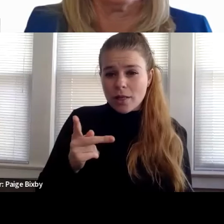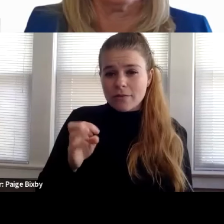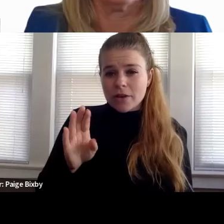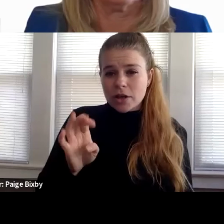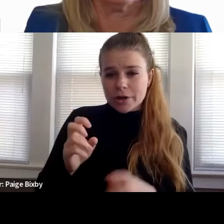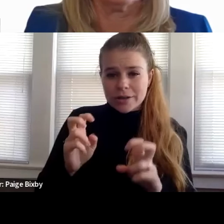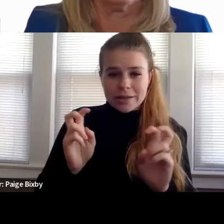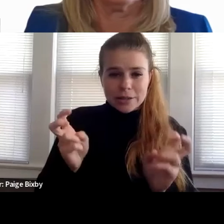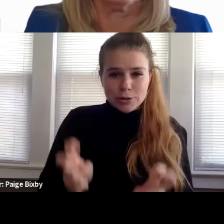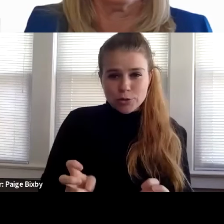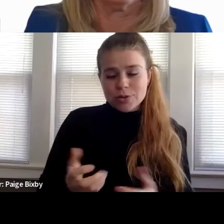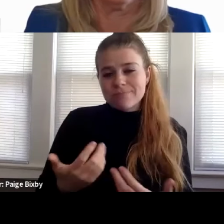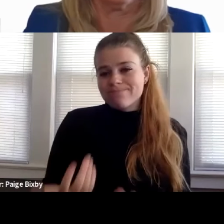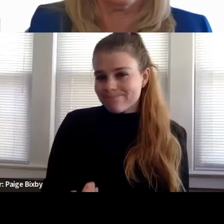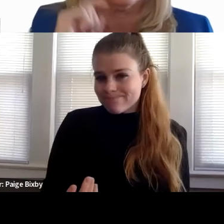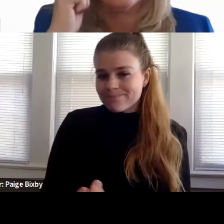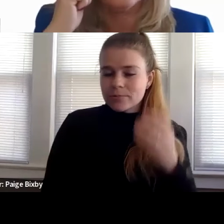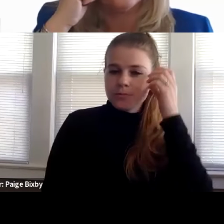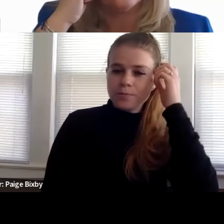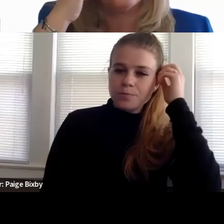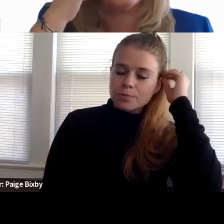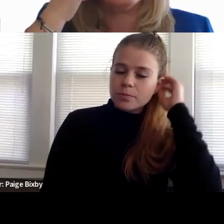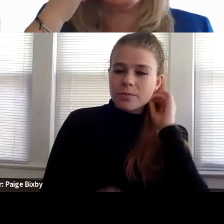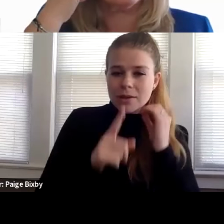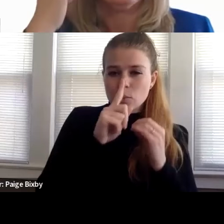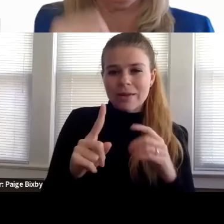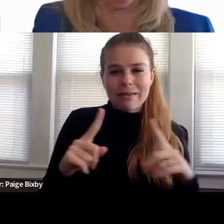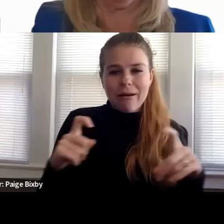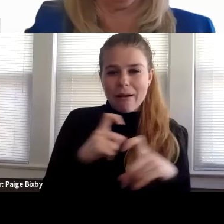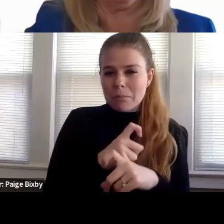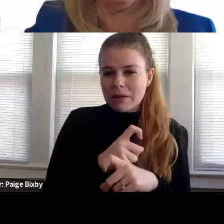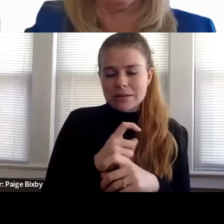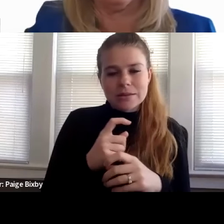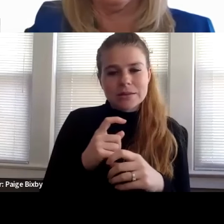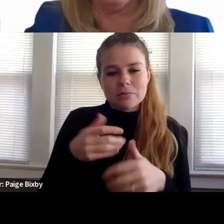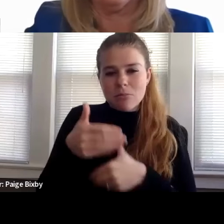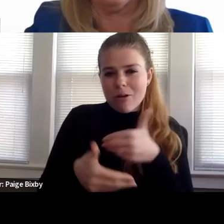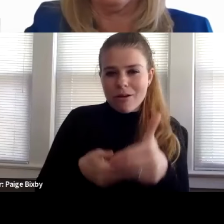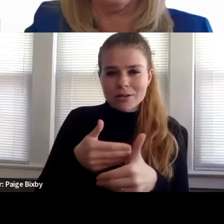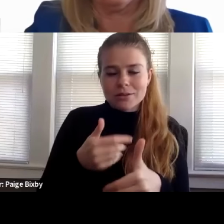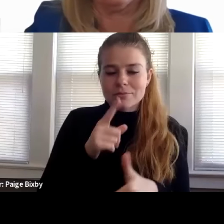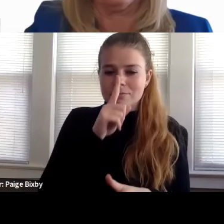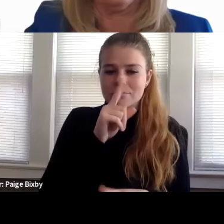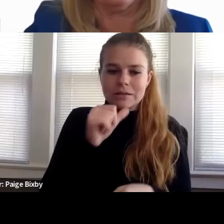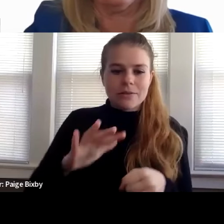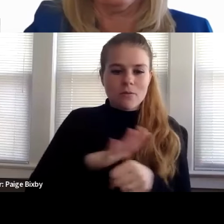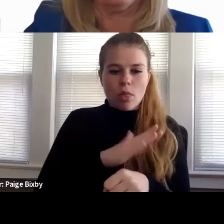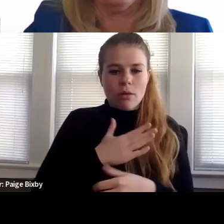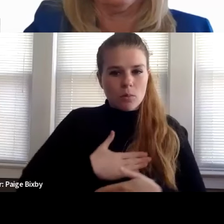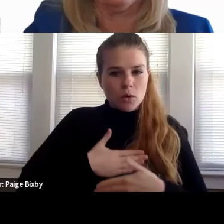And so it's a really complex process and I didn't fully appreciate that until it was reflected back to me.